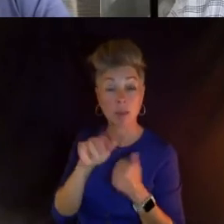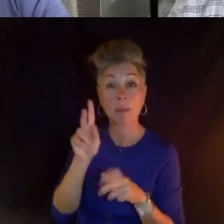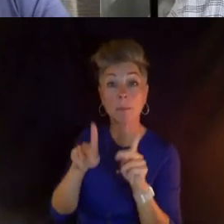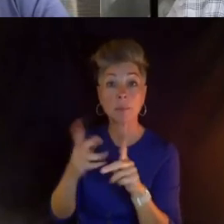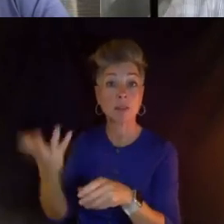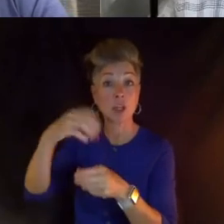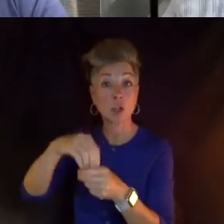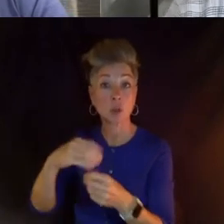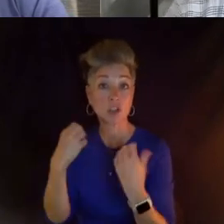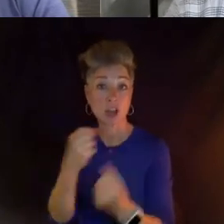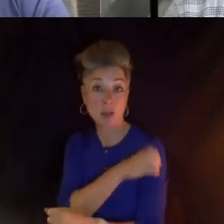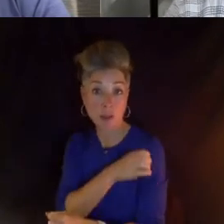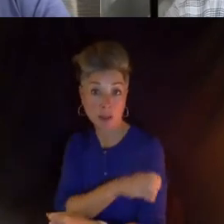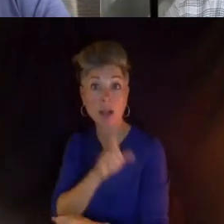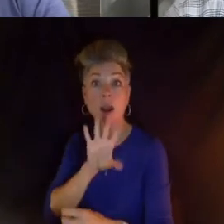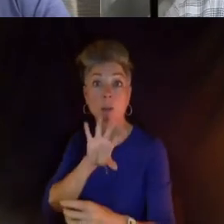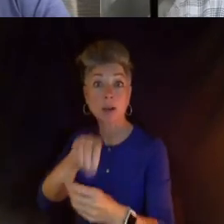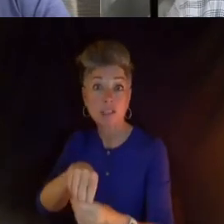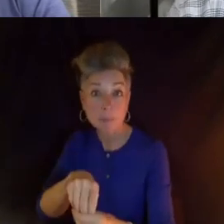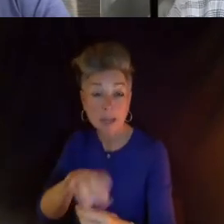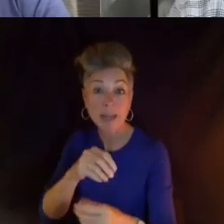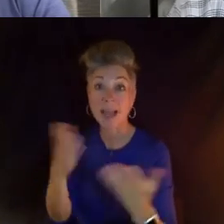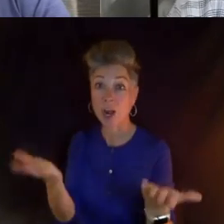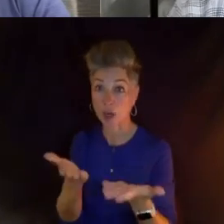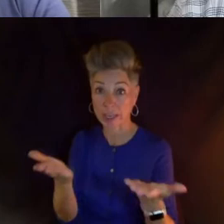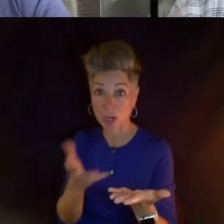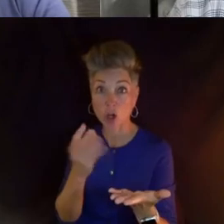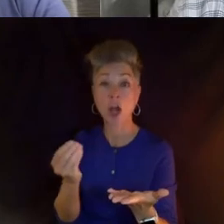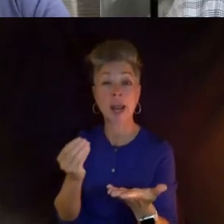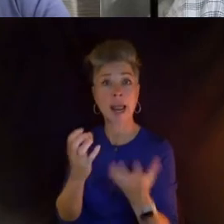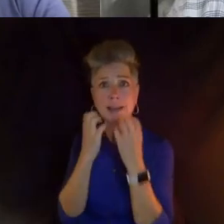are participating and are here and care, and are with it.